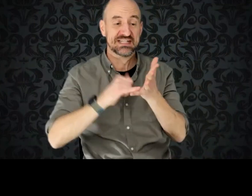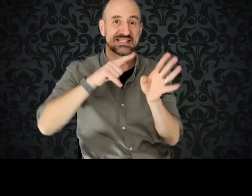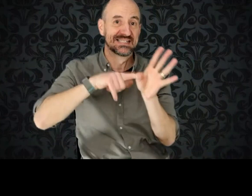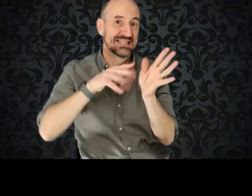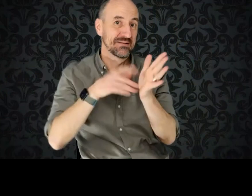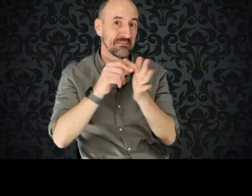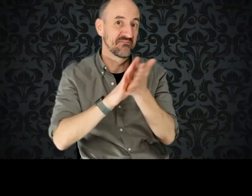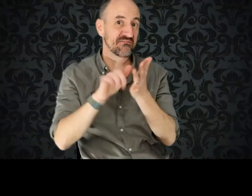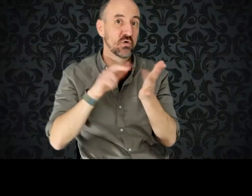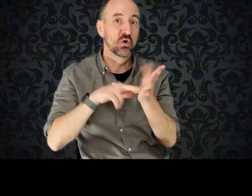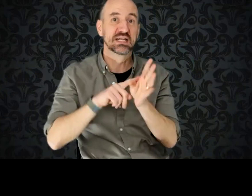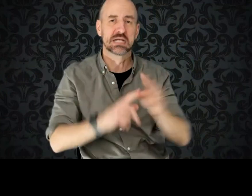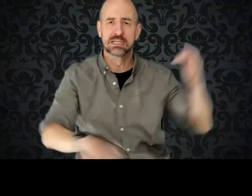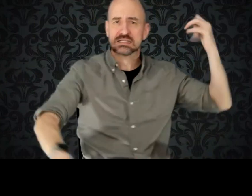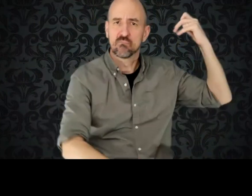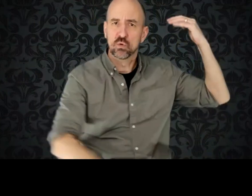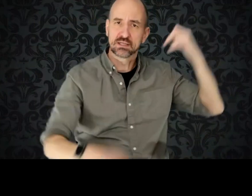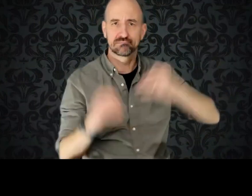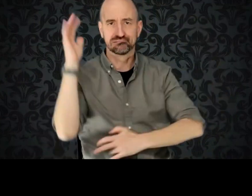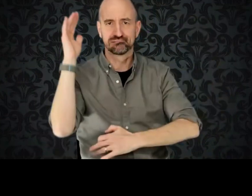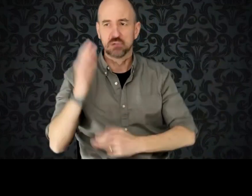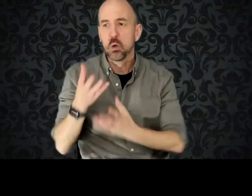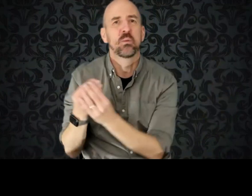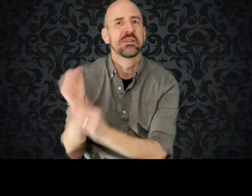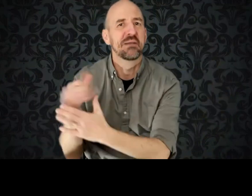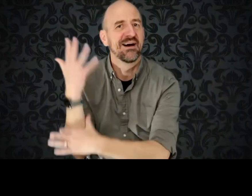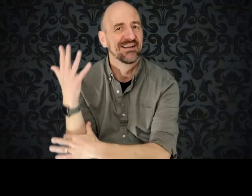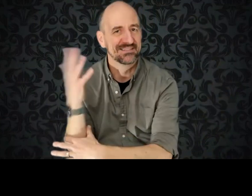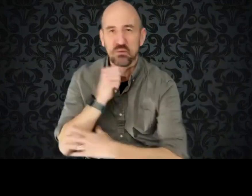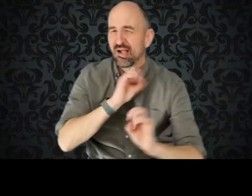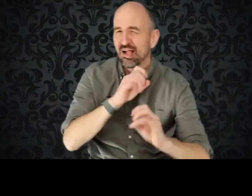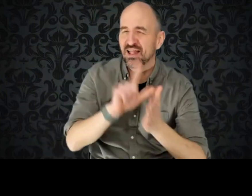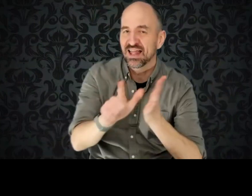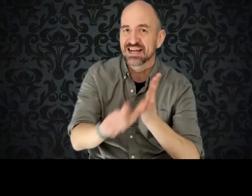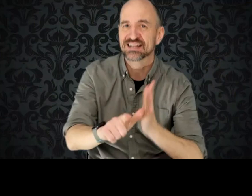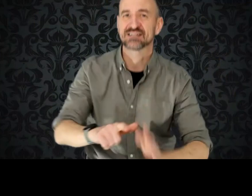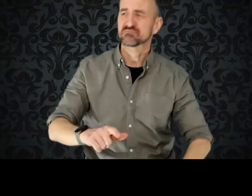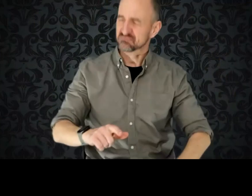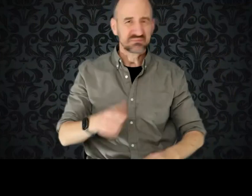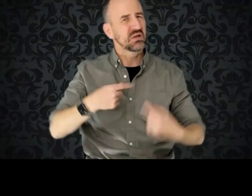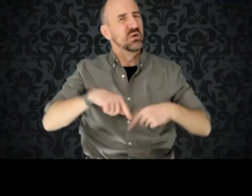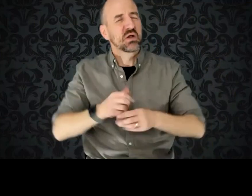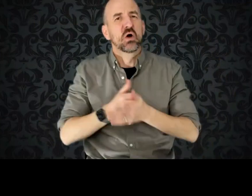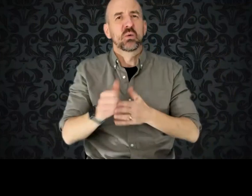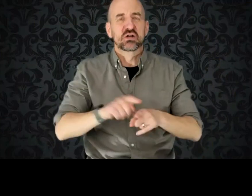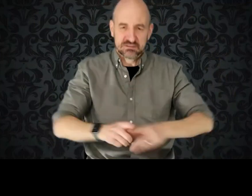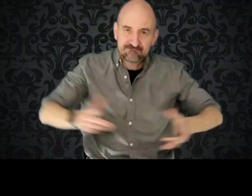support. We have developed sensory walks, we have